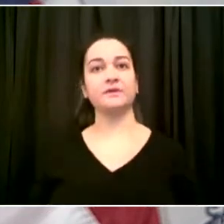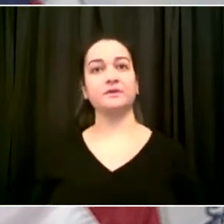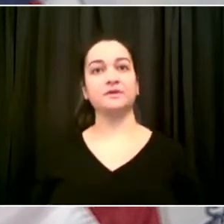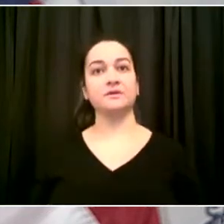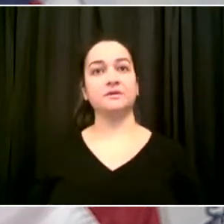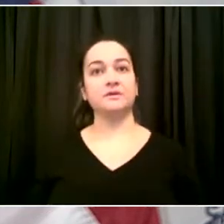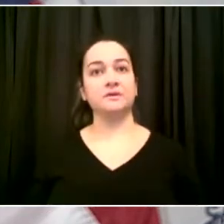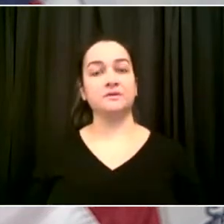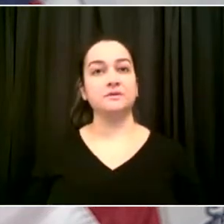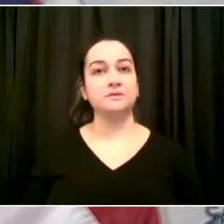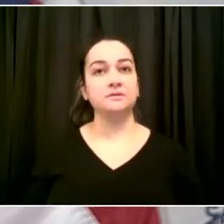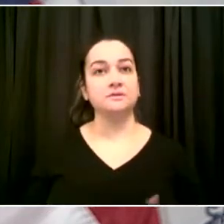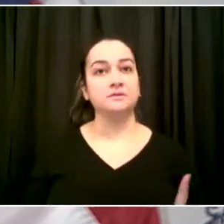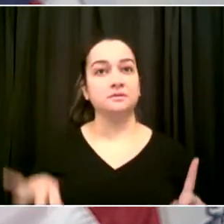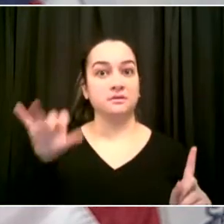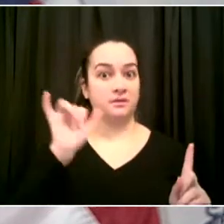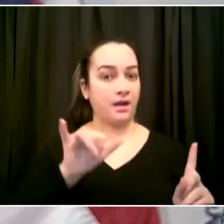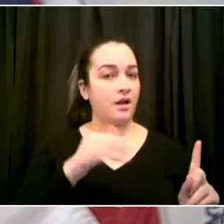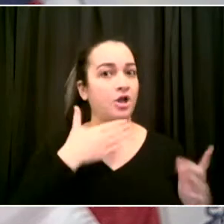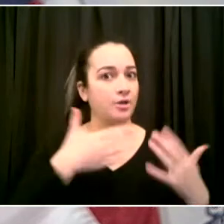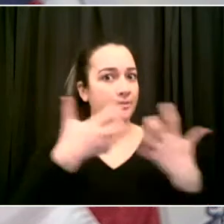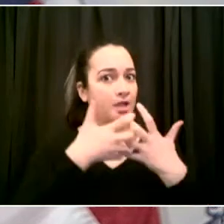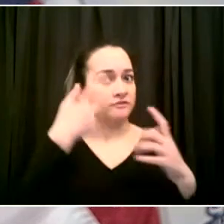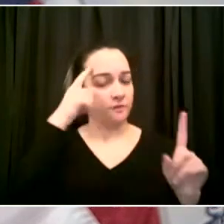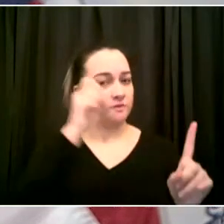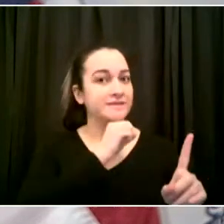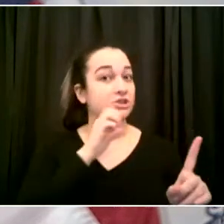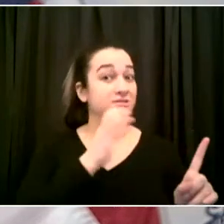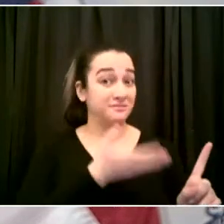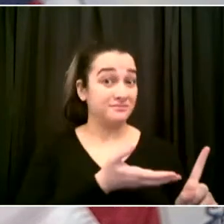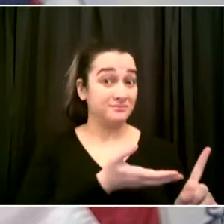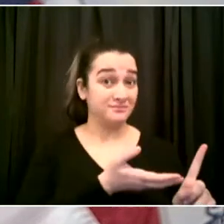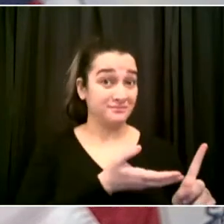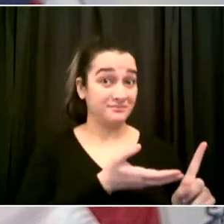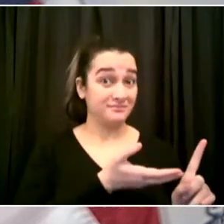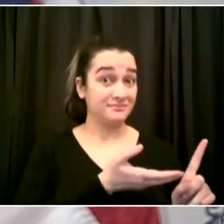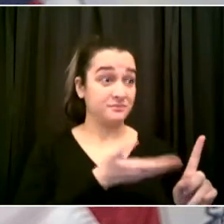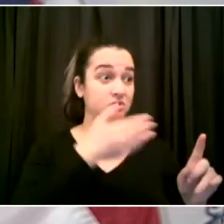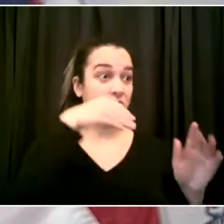HOMEBOUND SENIORS WE HAVE A VACCINE THAT WILL PROTECT THEIR LIVES. IT'S TTE HRIGIG HT